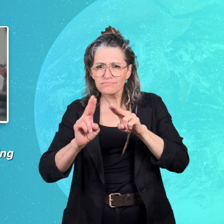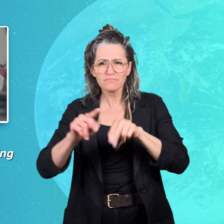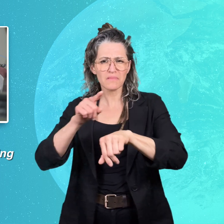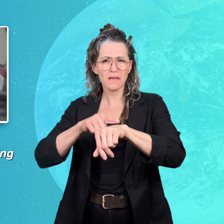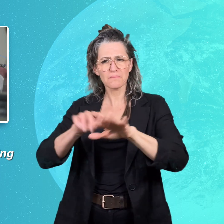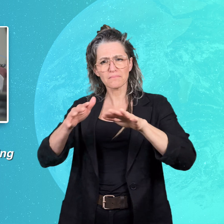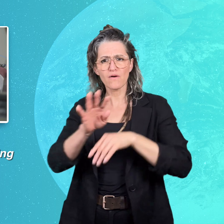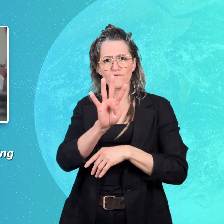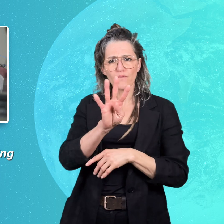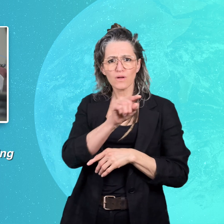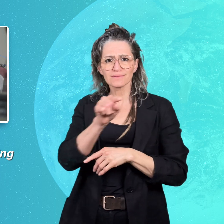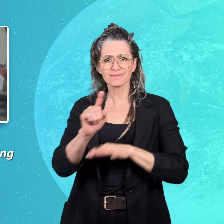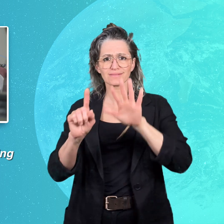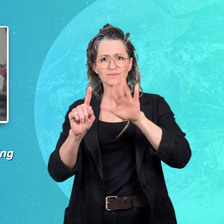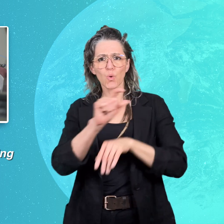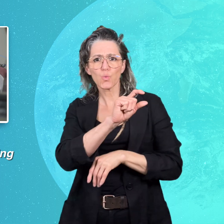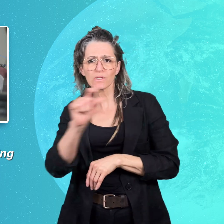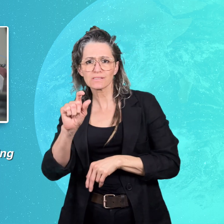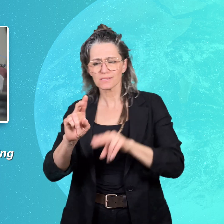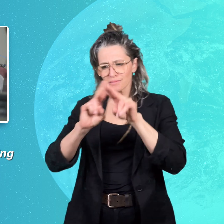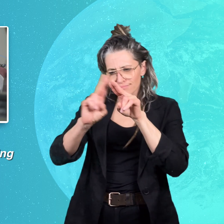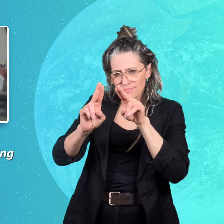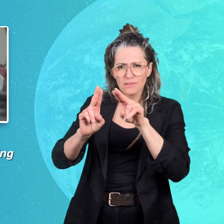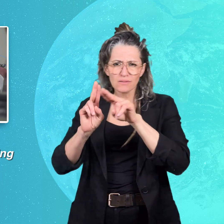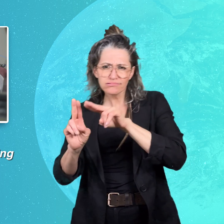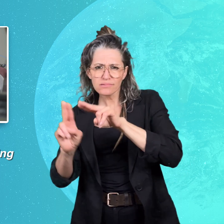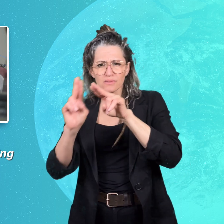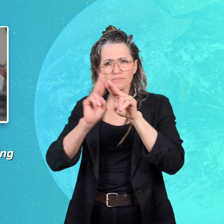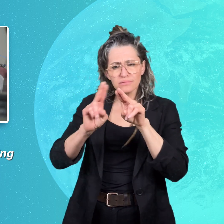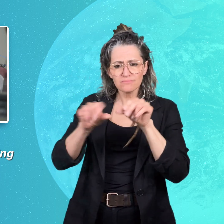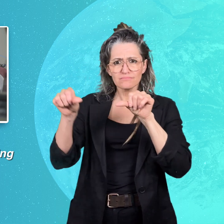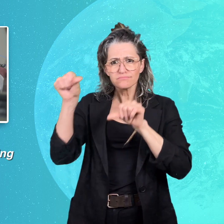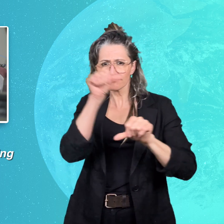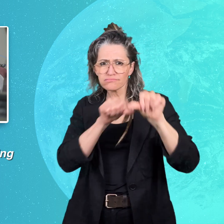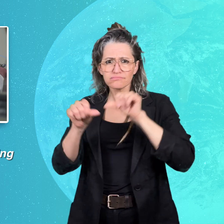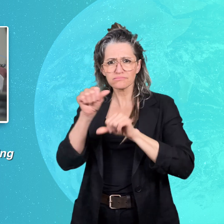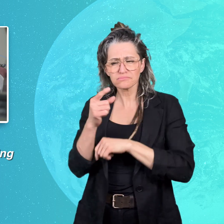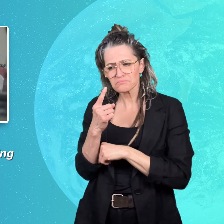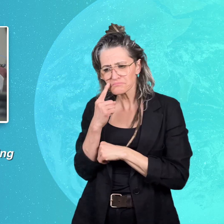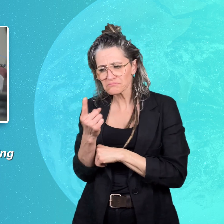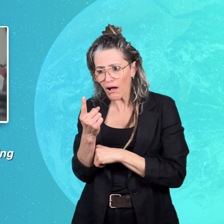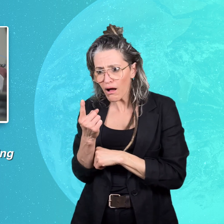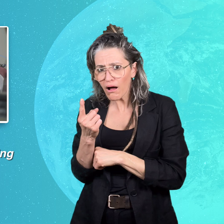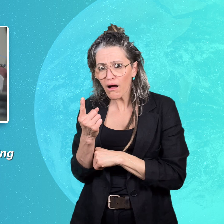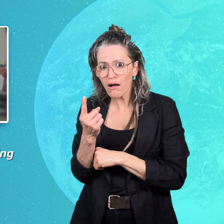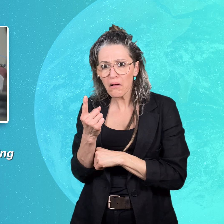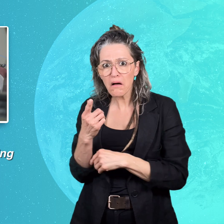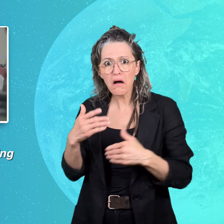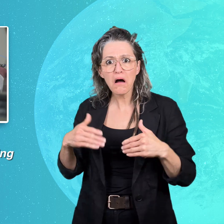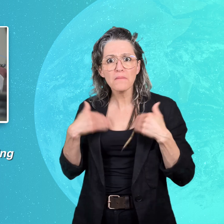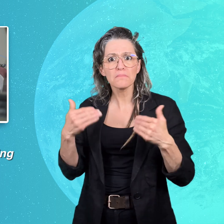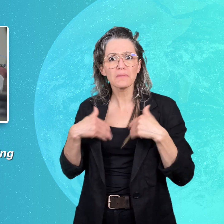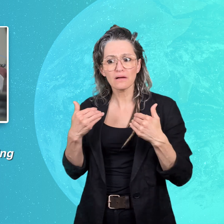of gene therapy treatment, scientists saw the results that